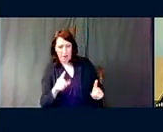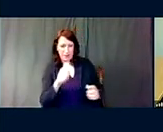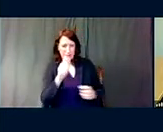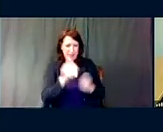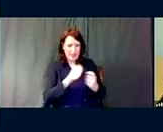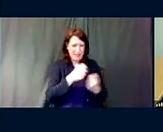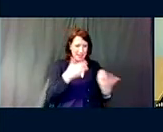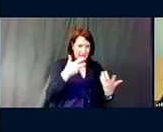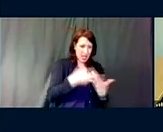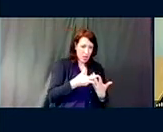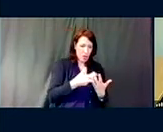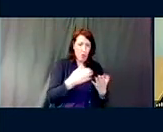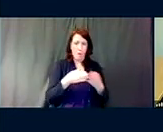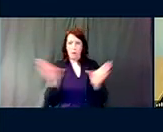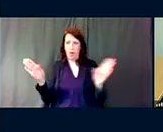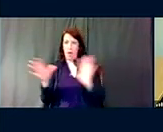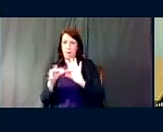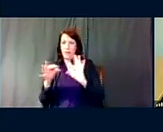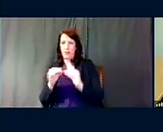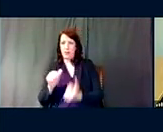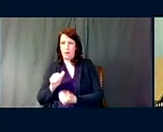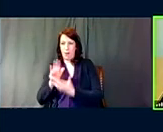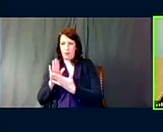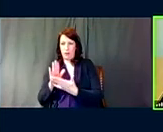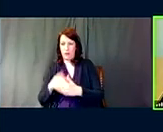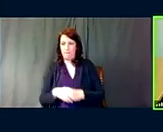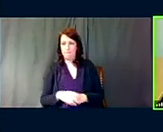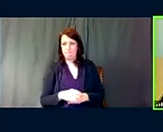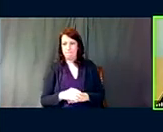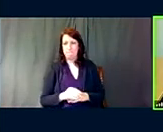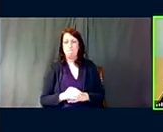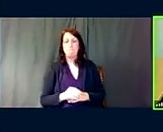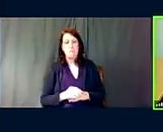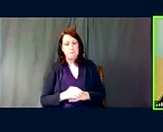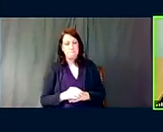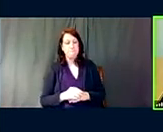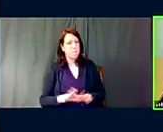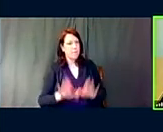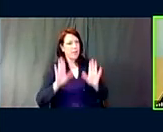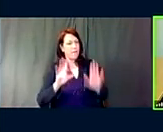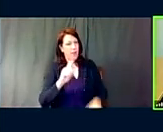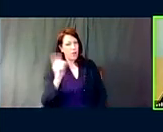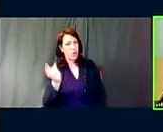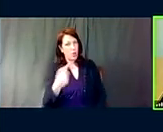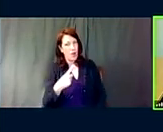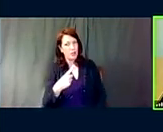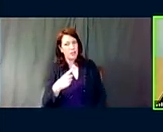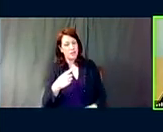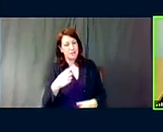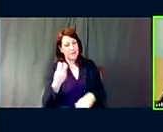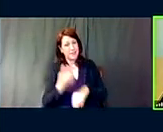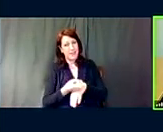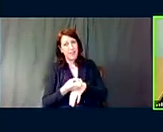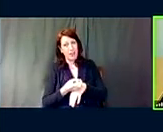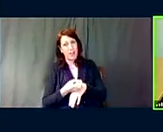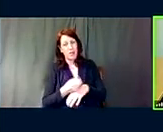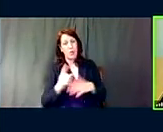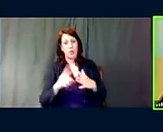BETWEEN TAILORED APPROACH TO SPECIFIC COMMUNITIES VERSUS BROAD MESSAGING APPROACH? IT'S A VERY, VERY GOOD QUESTION. IT'S DIFFICULT.